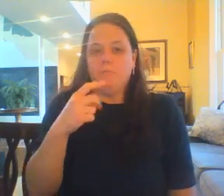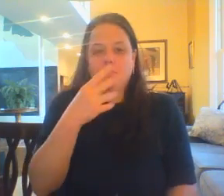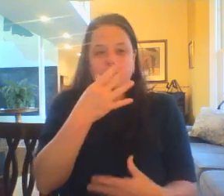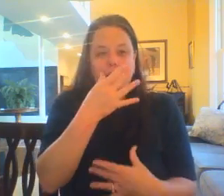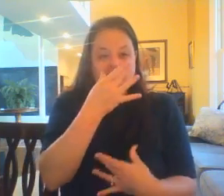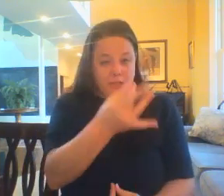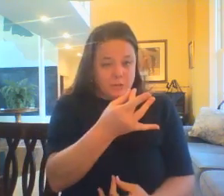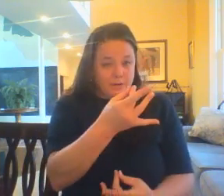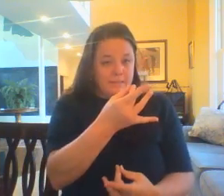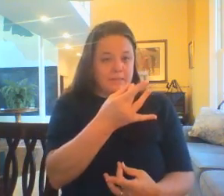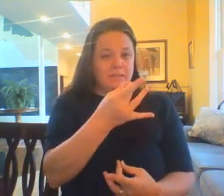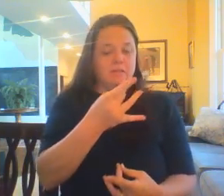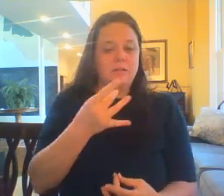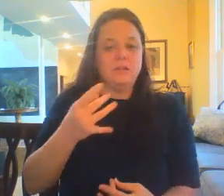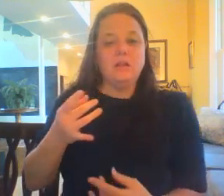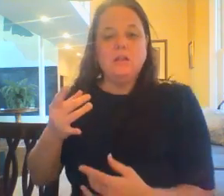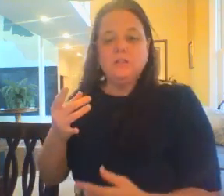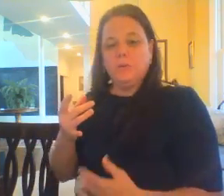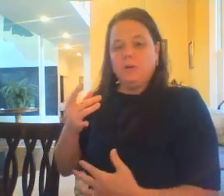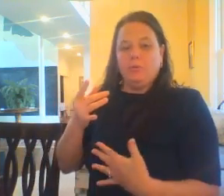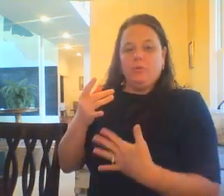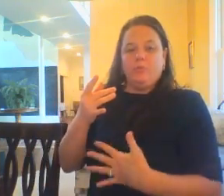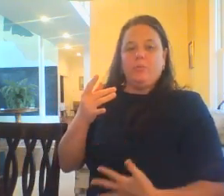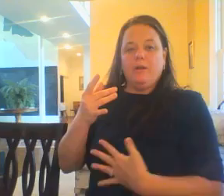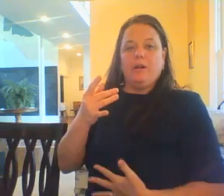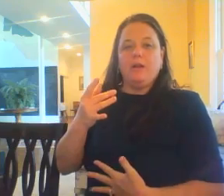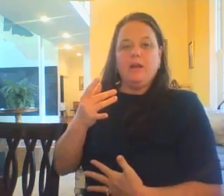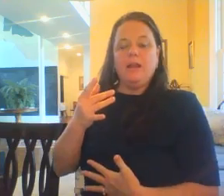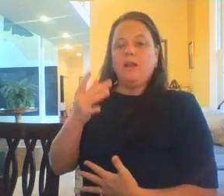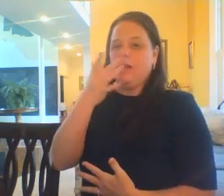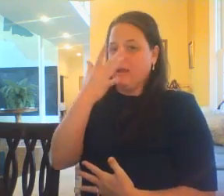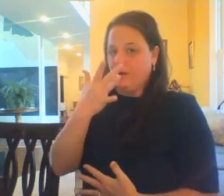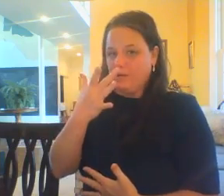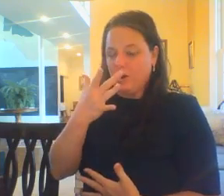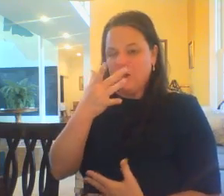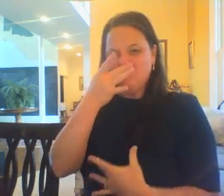interesting so we're gonna pull from